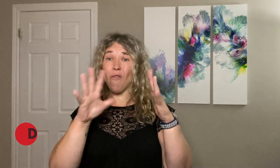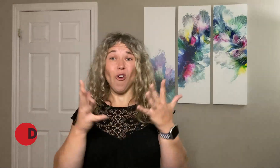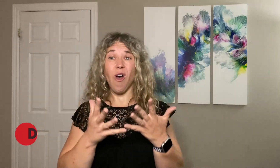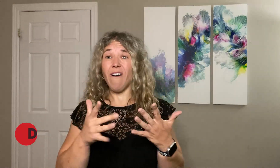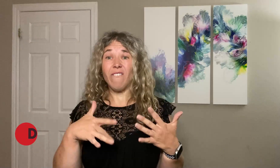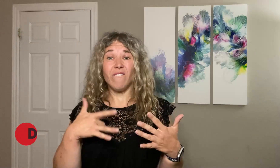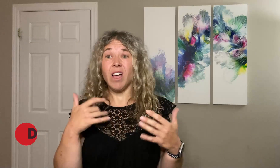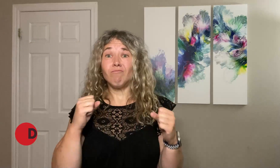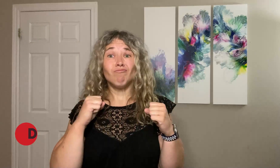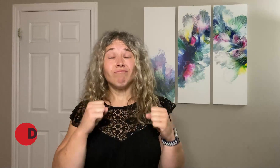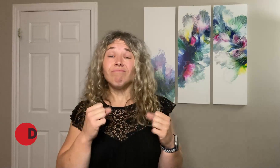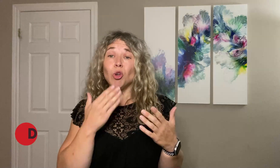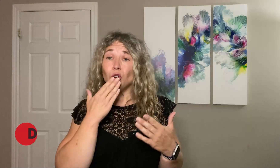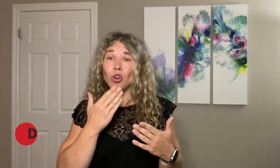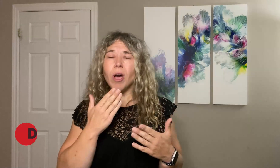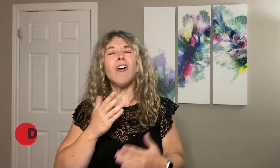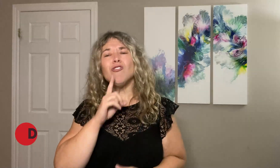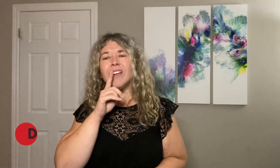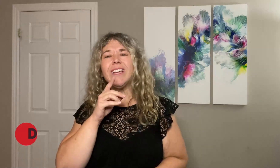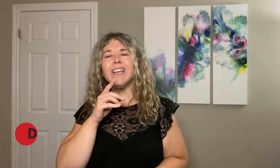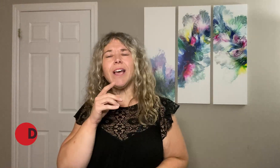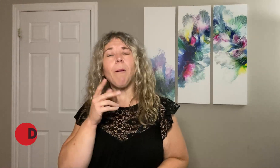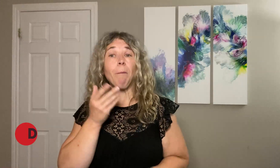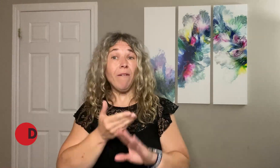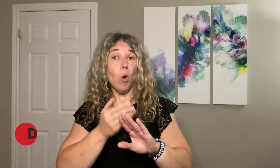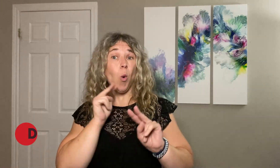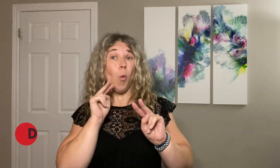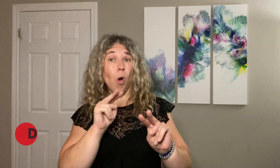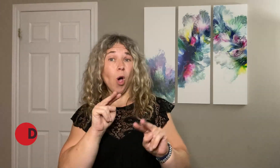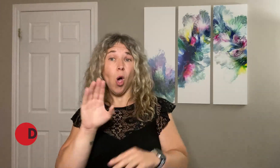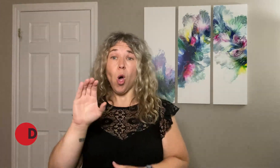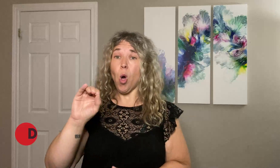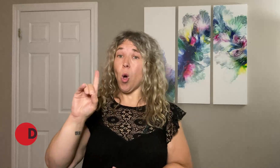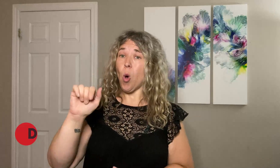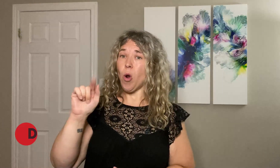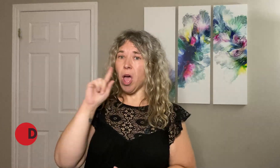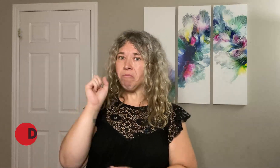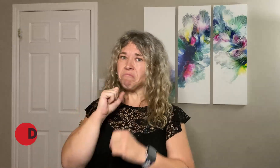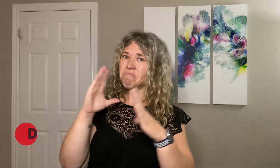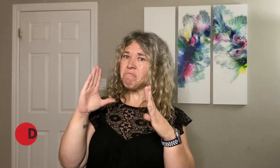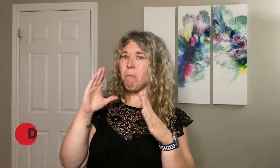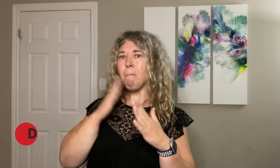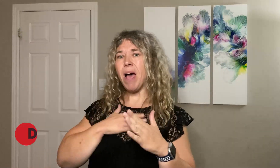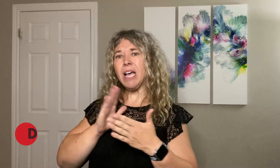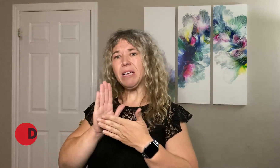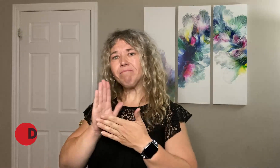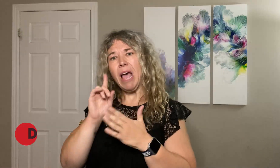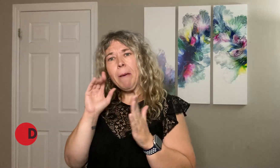watching "CODA", I visualized, my expectations of what it would look